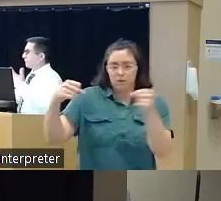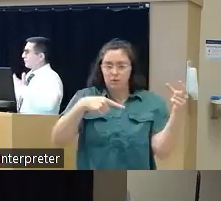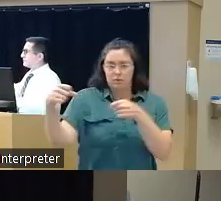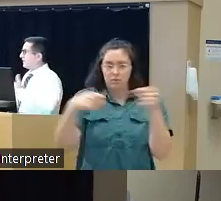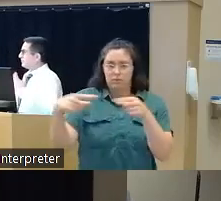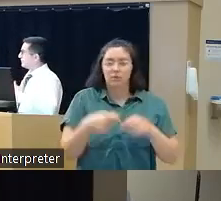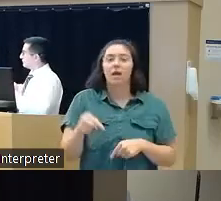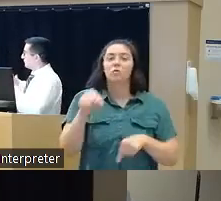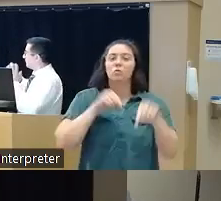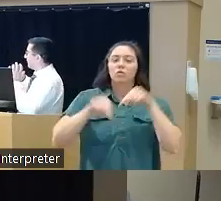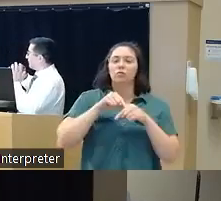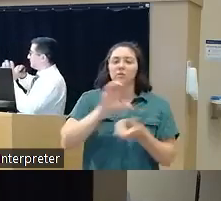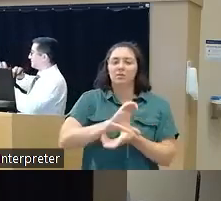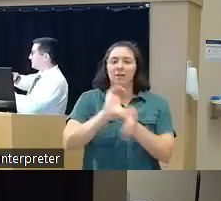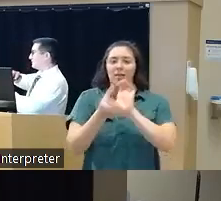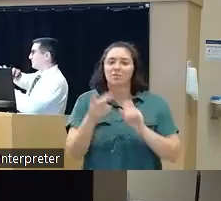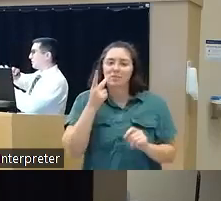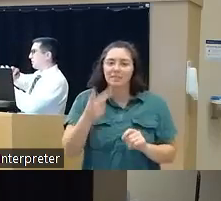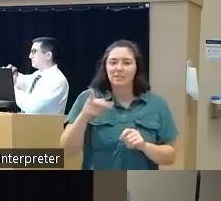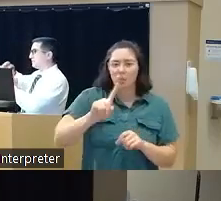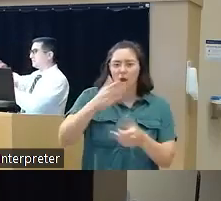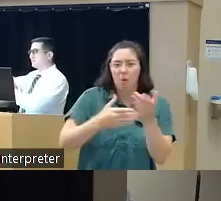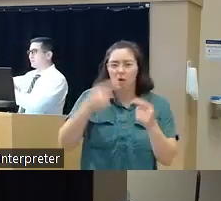to sort of reverse calculate so they're able to map on these lesions that were causally linked